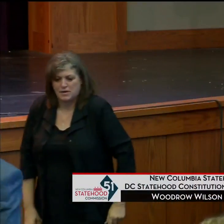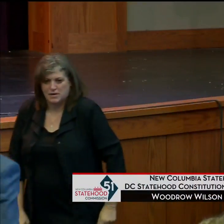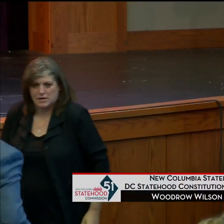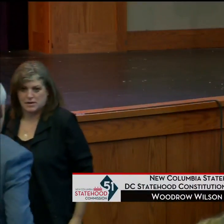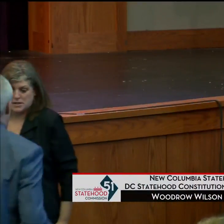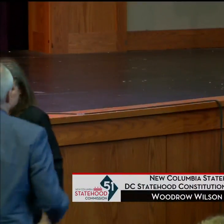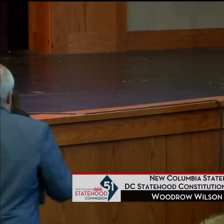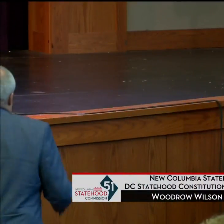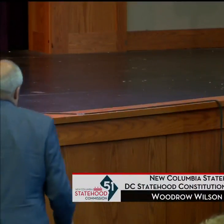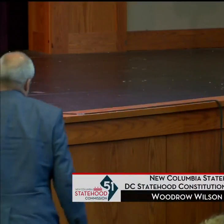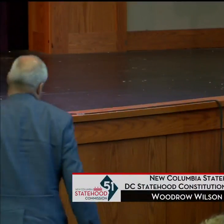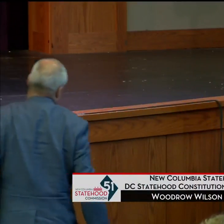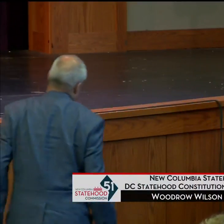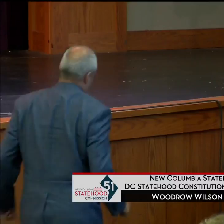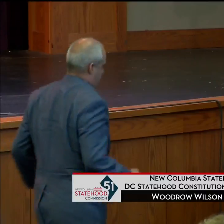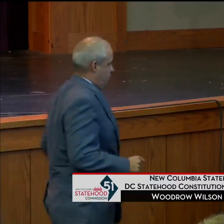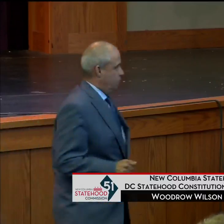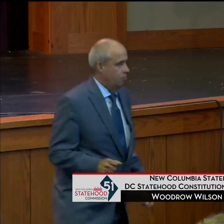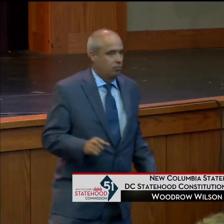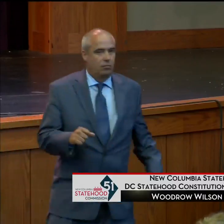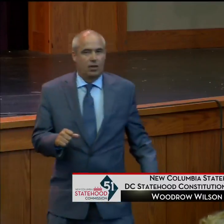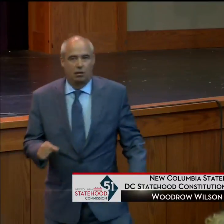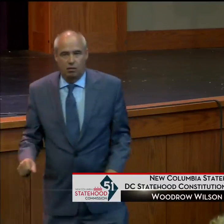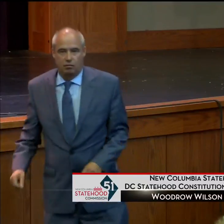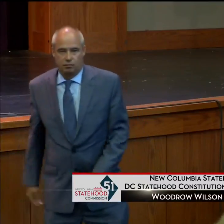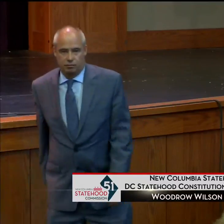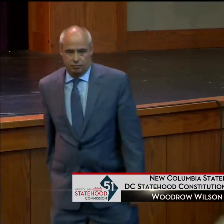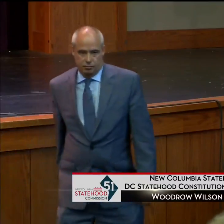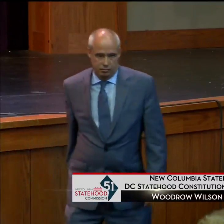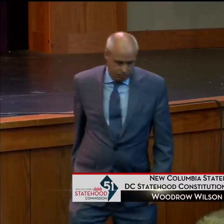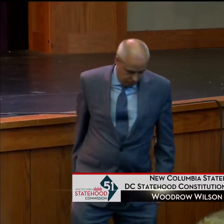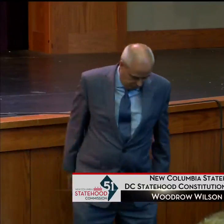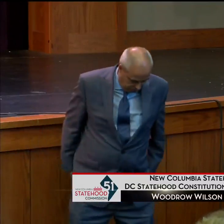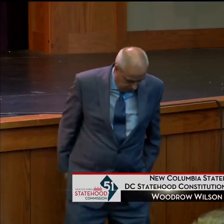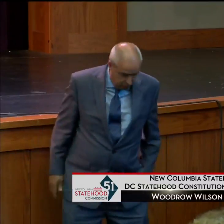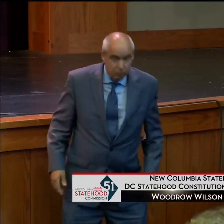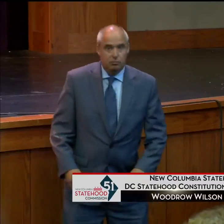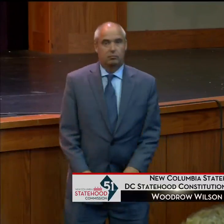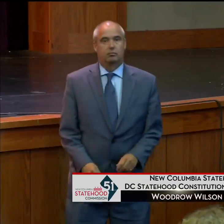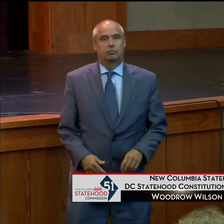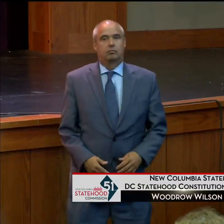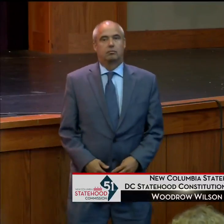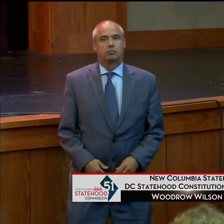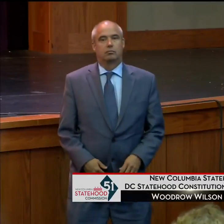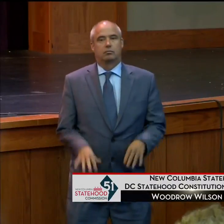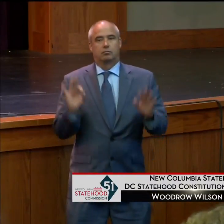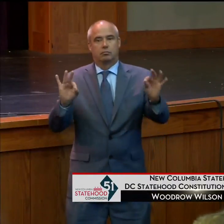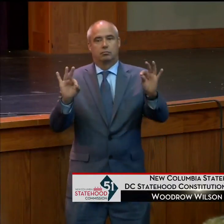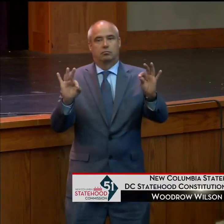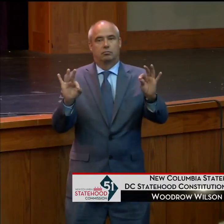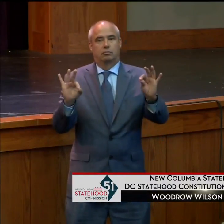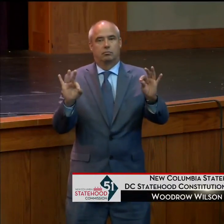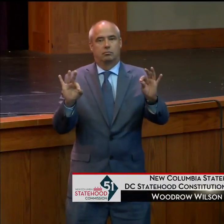THANK YOU VERY MUCH.